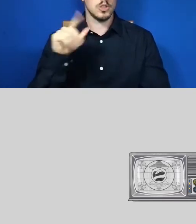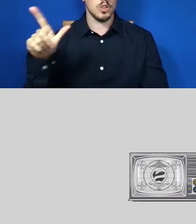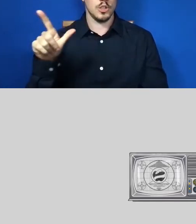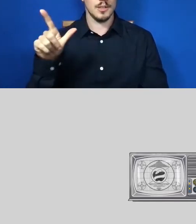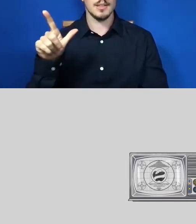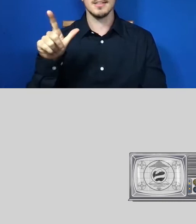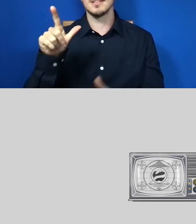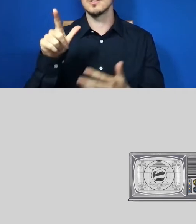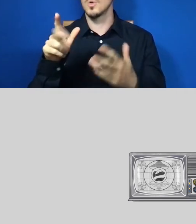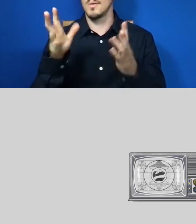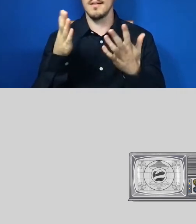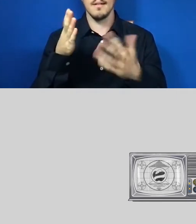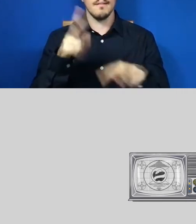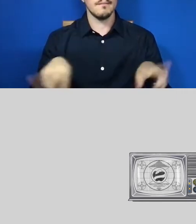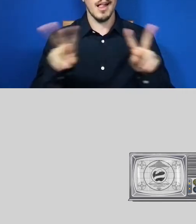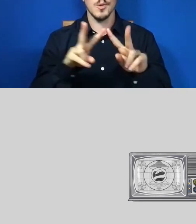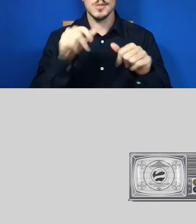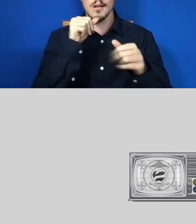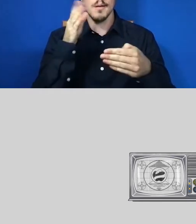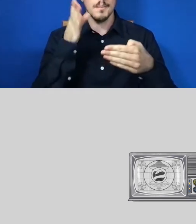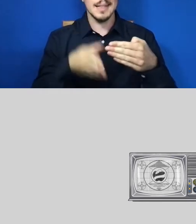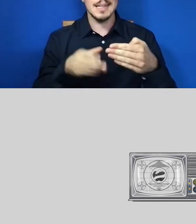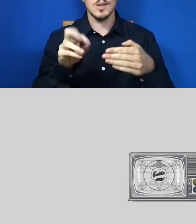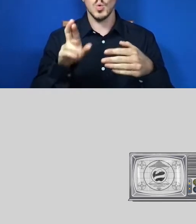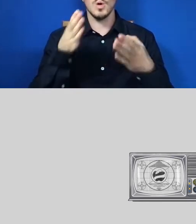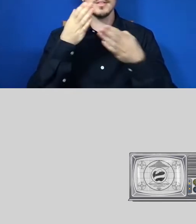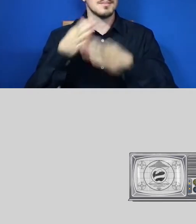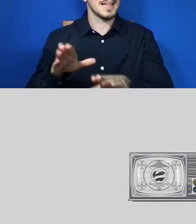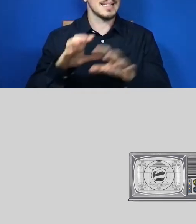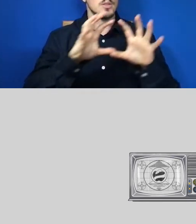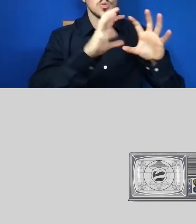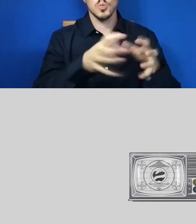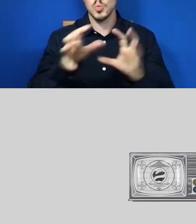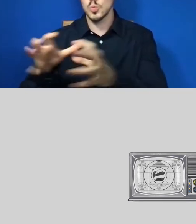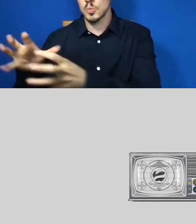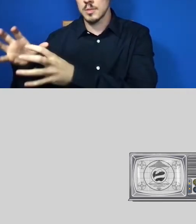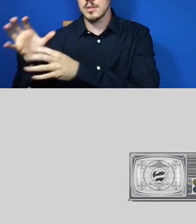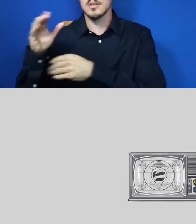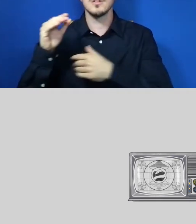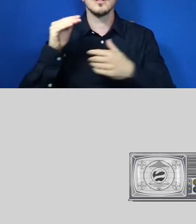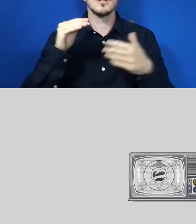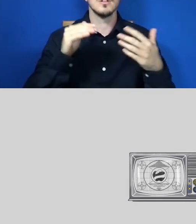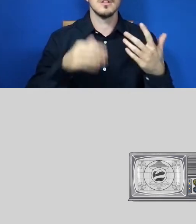when we remove incomplete values, and also split our data into the training data set,